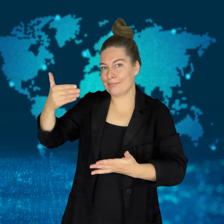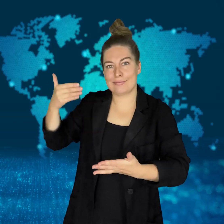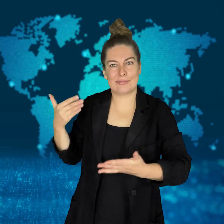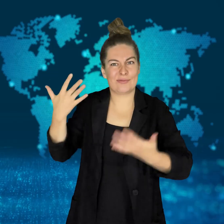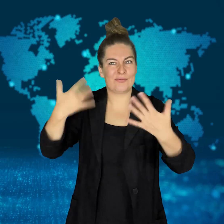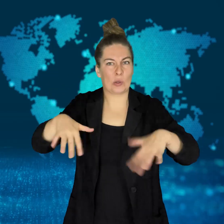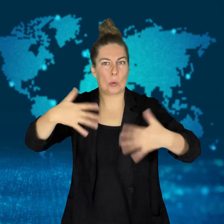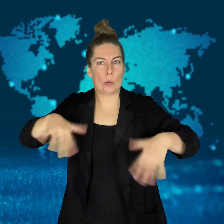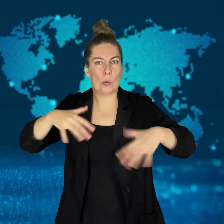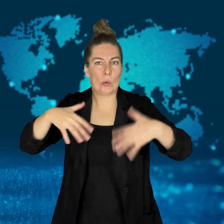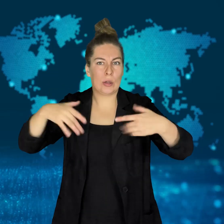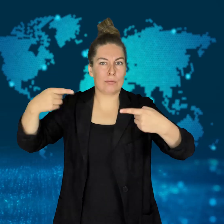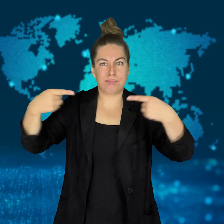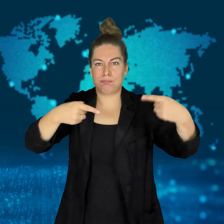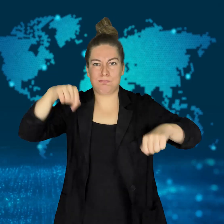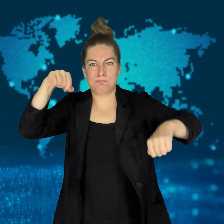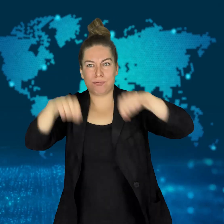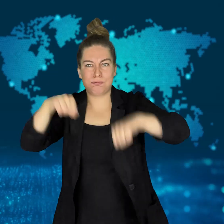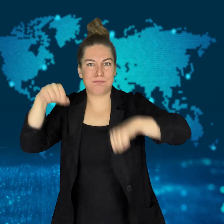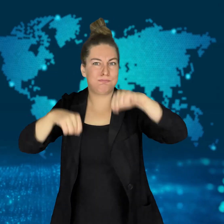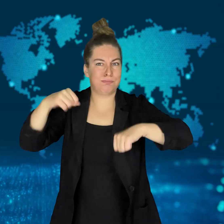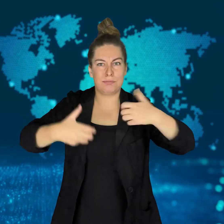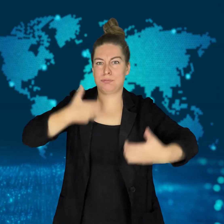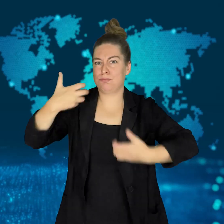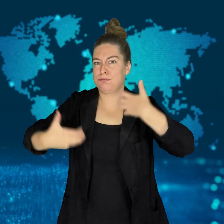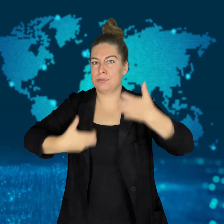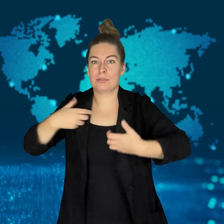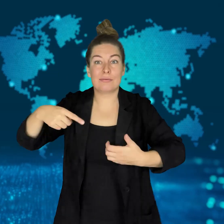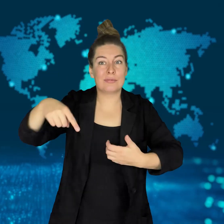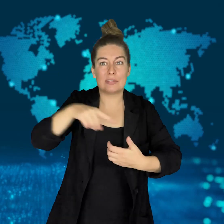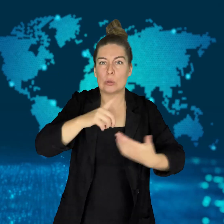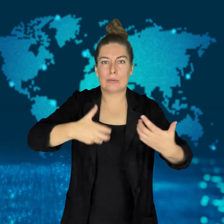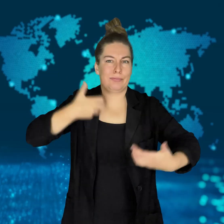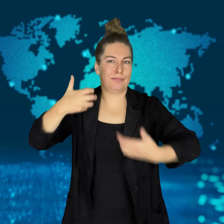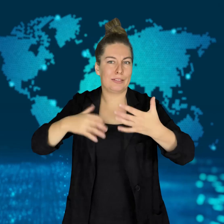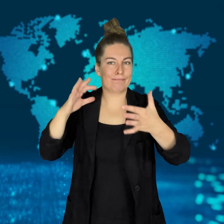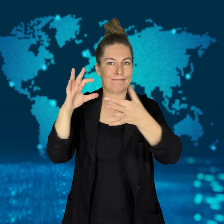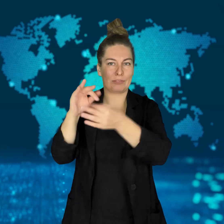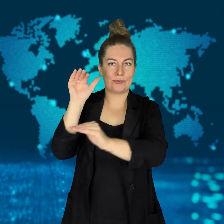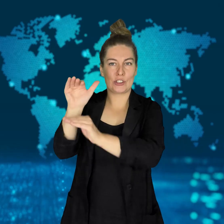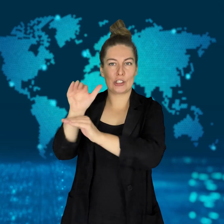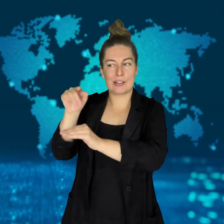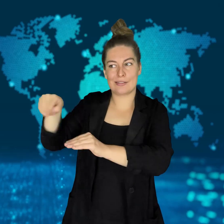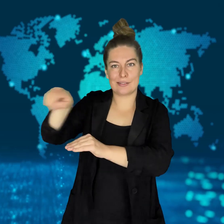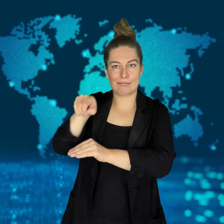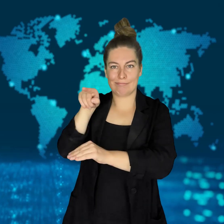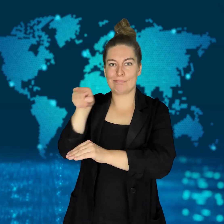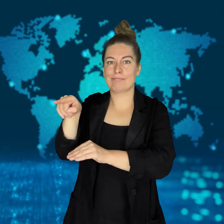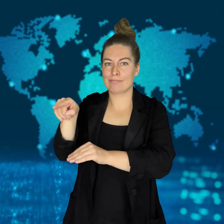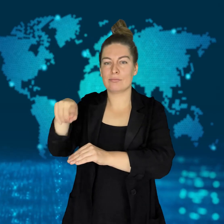The riots occurred when anti-immigrant protesters became violent,